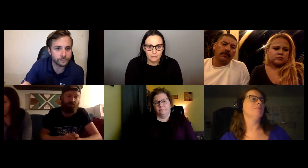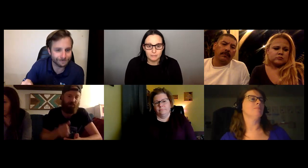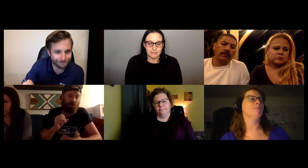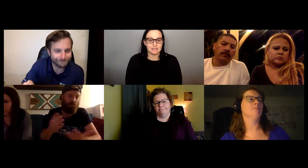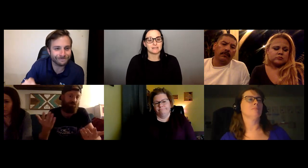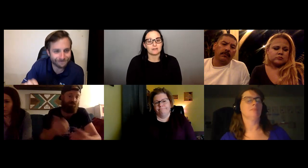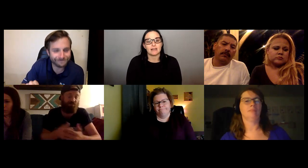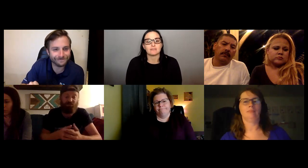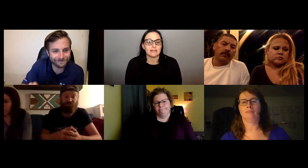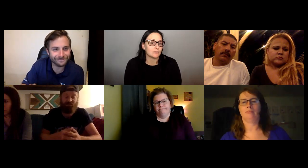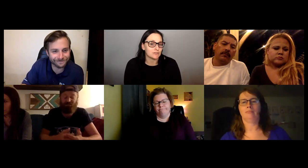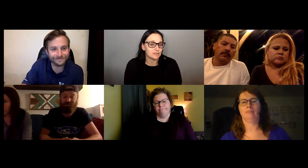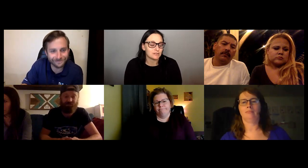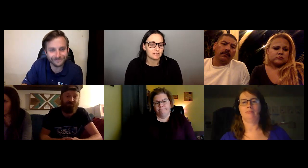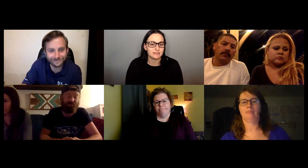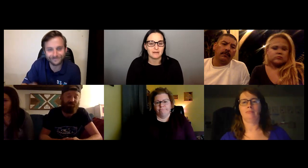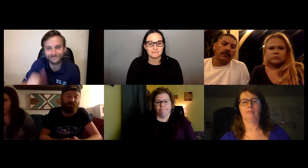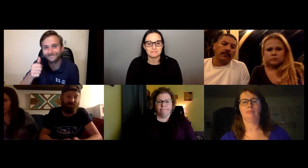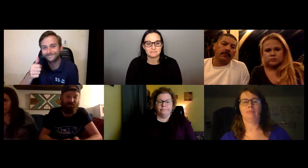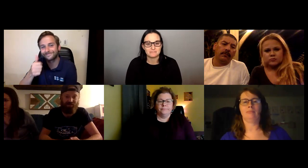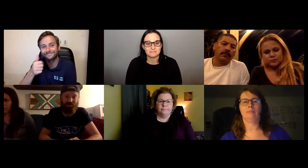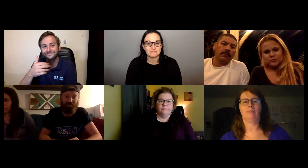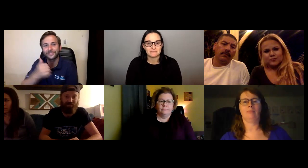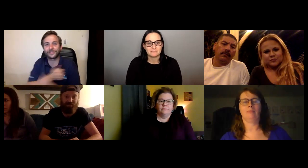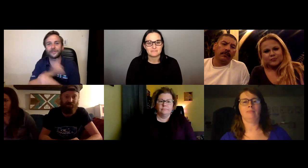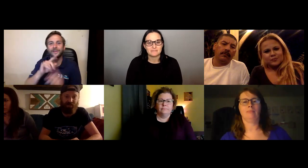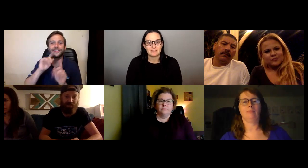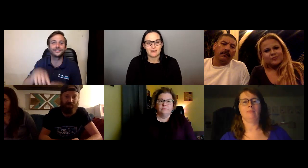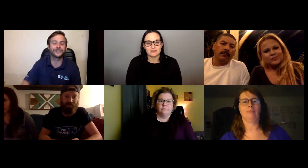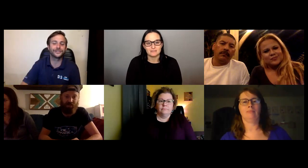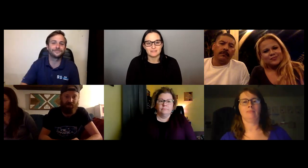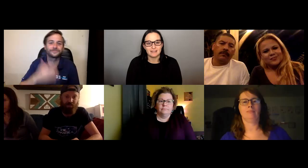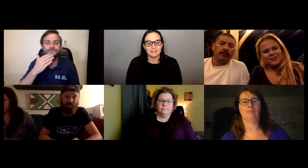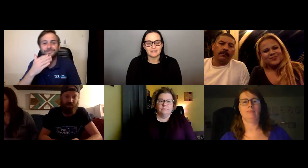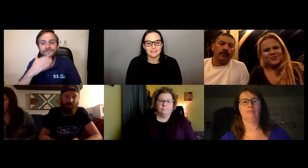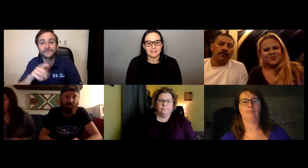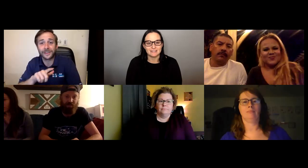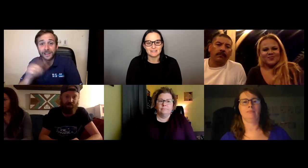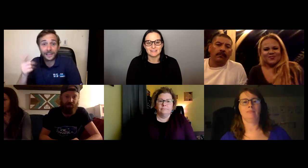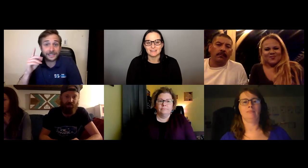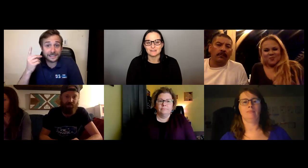because it's their native language yeah